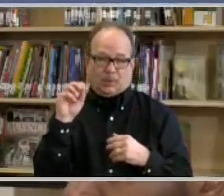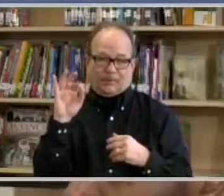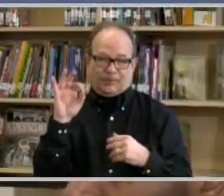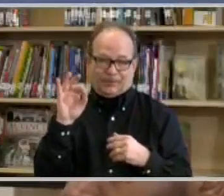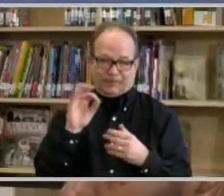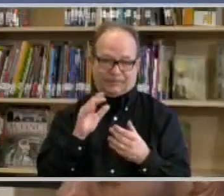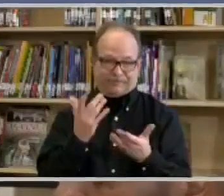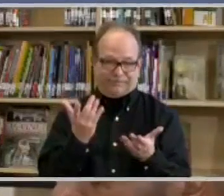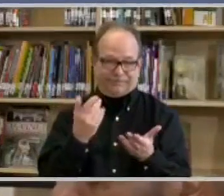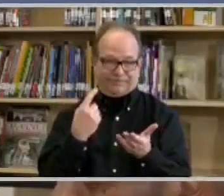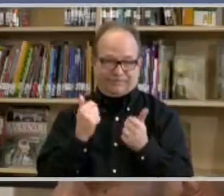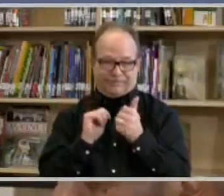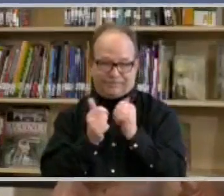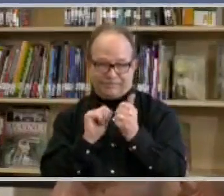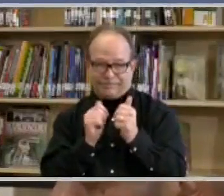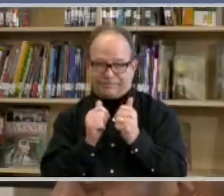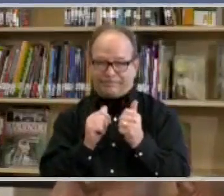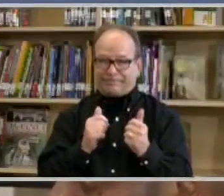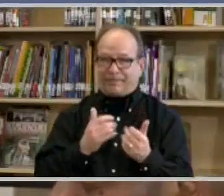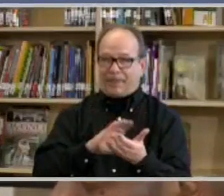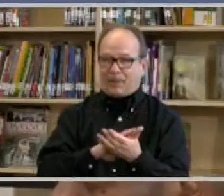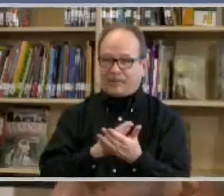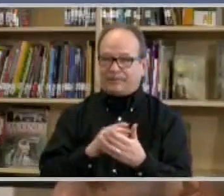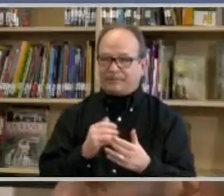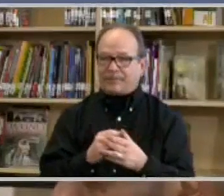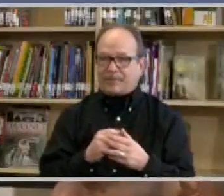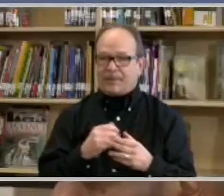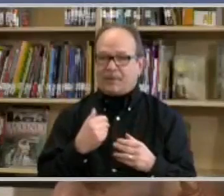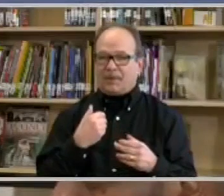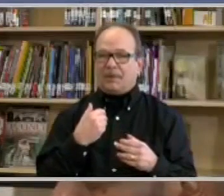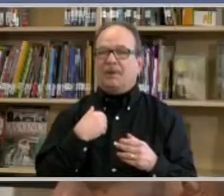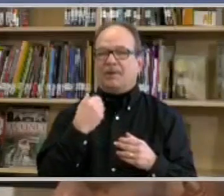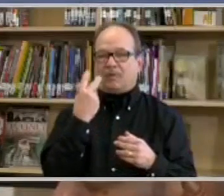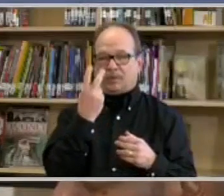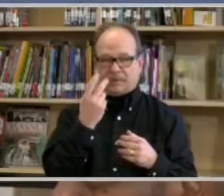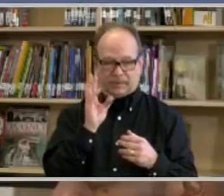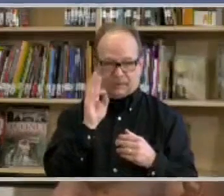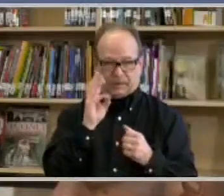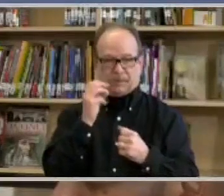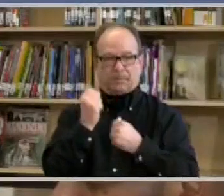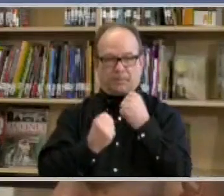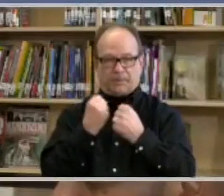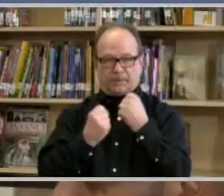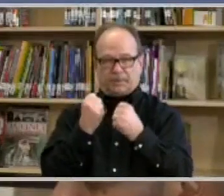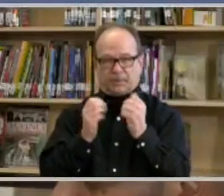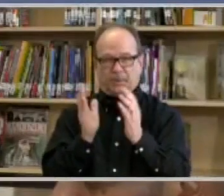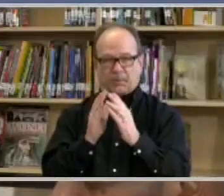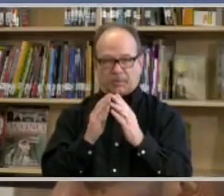HEAVYWEIGHT CHAMPION LARRY HOLMES, AND WE HAD A BOXING WITH OUR YOUTH DOING SIX BOXING